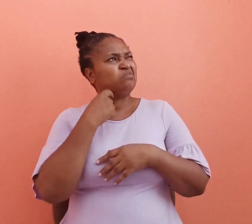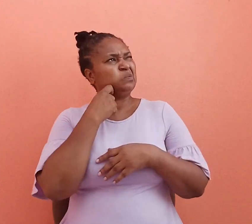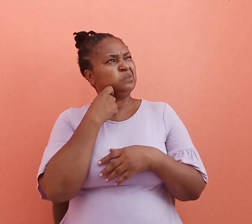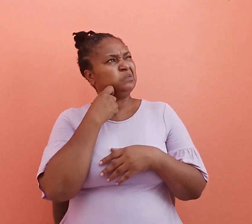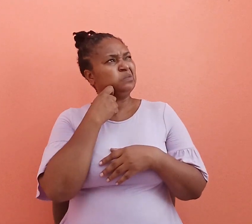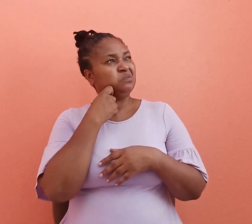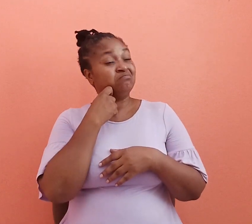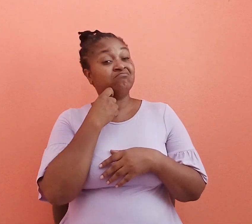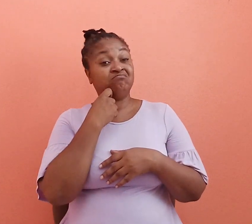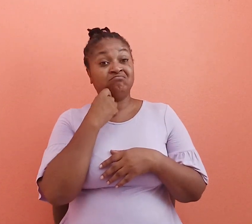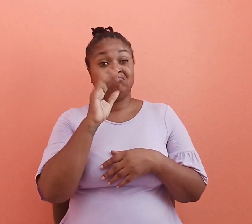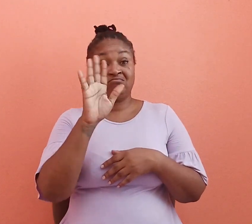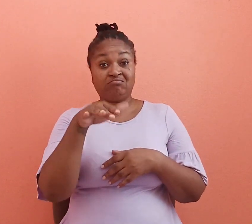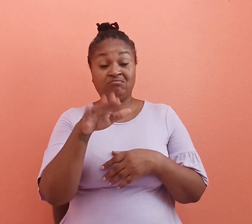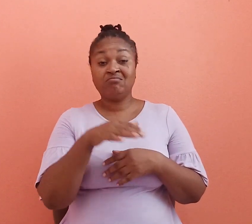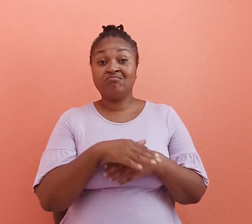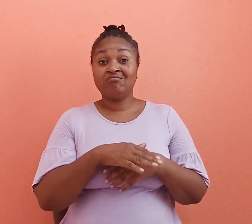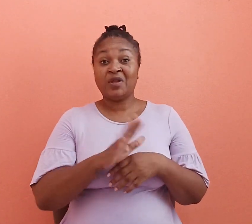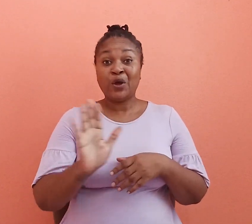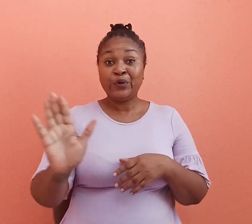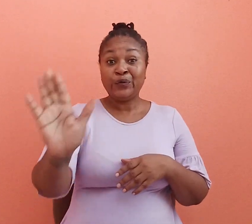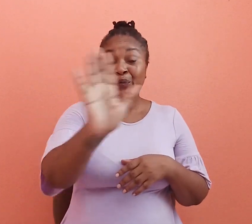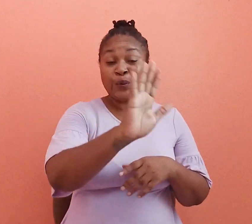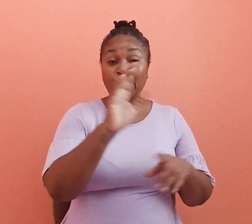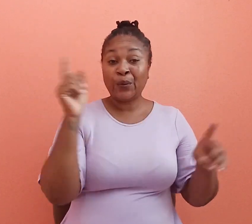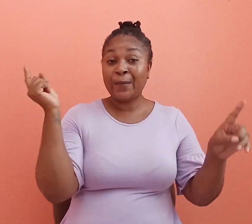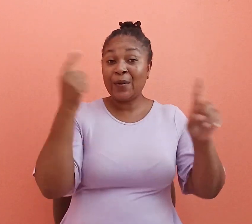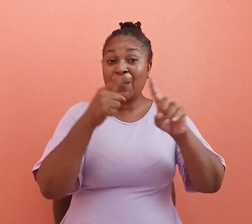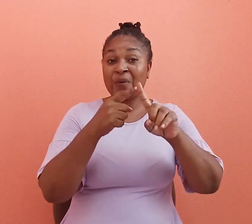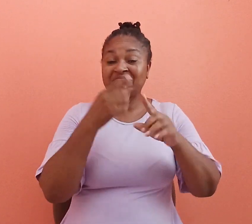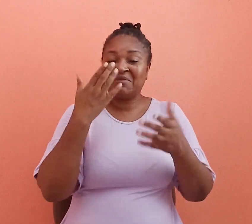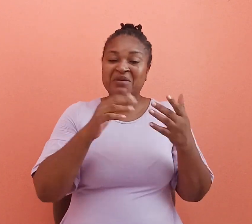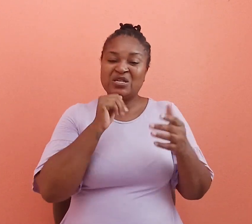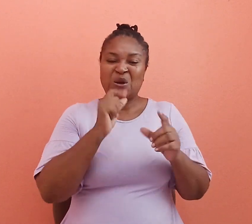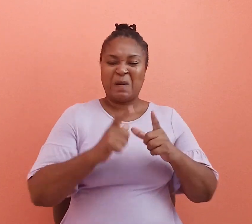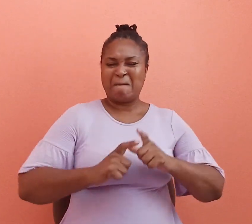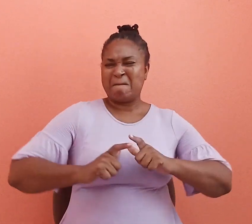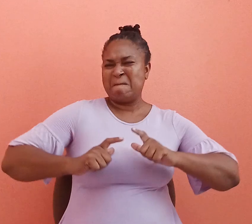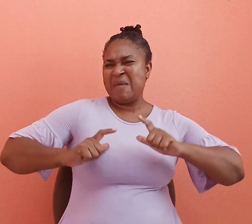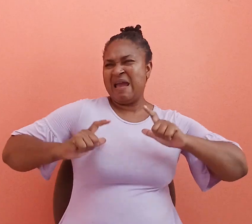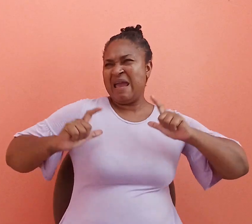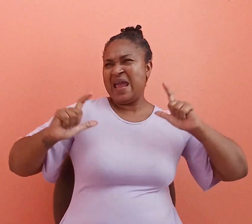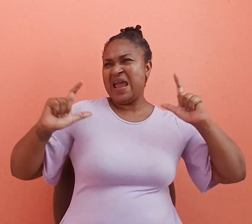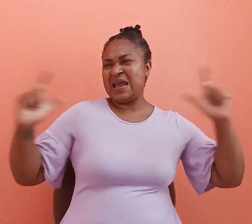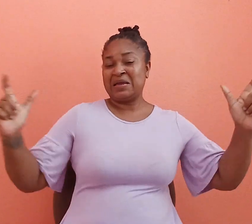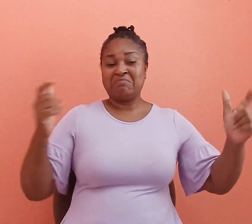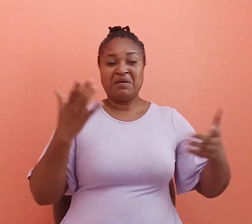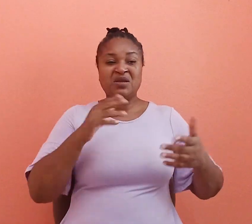Your purpose may not be big on a stage.